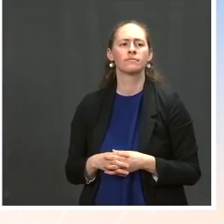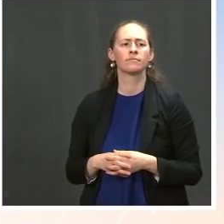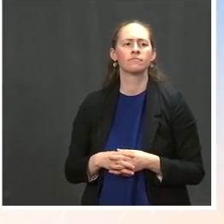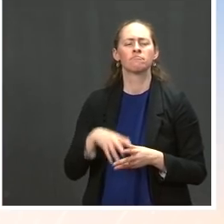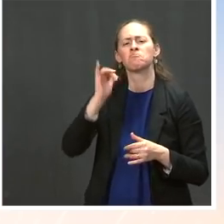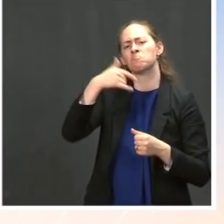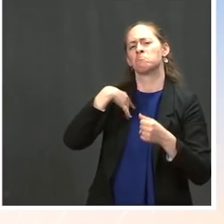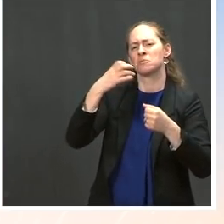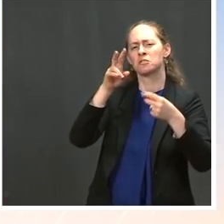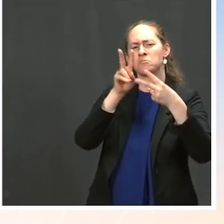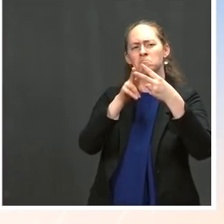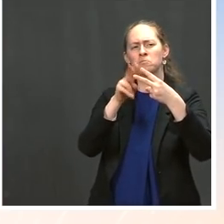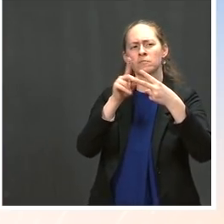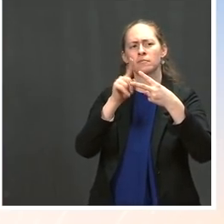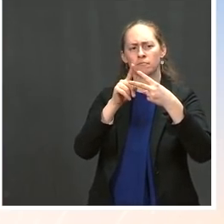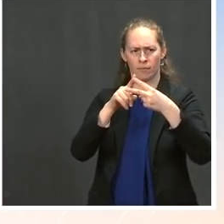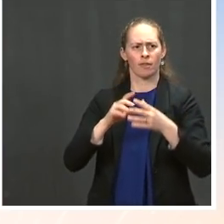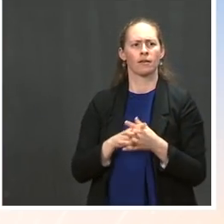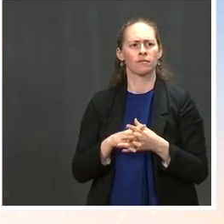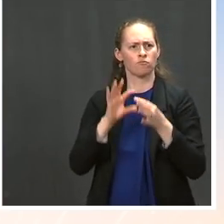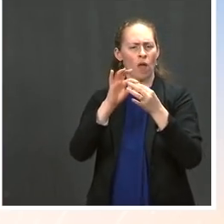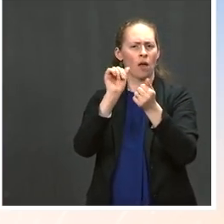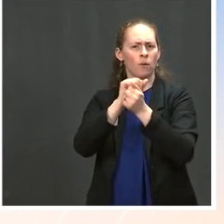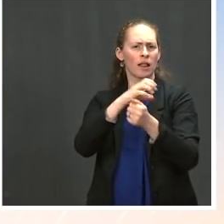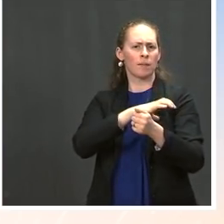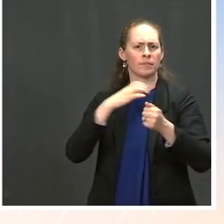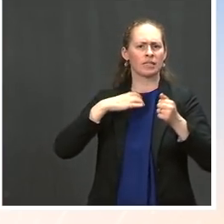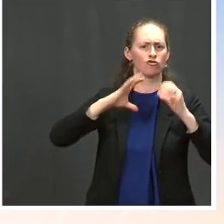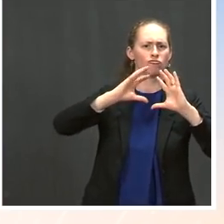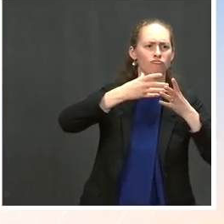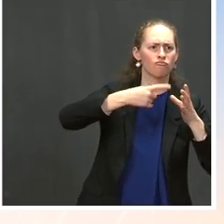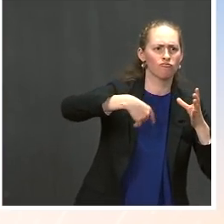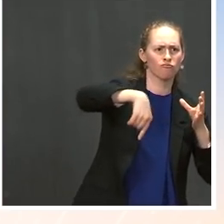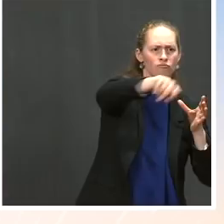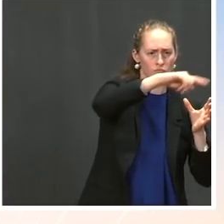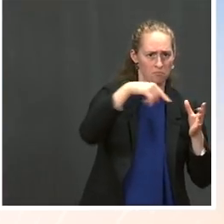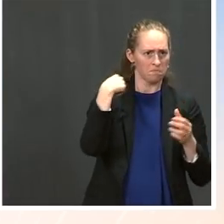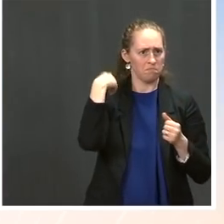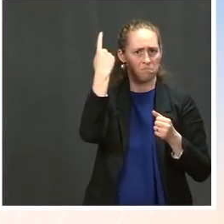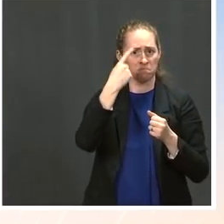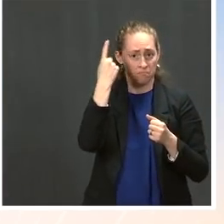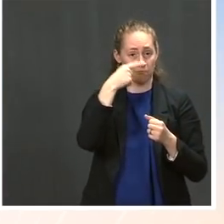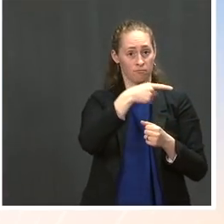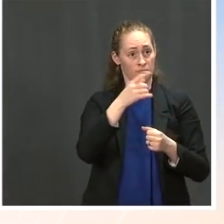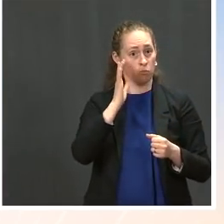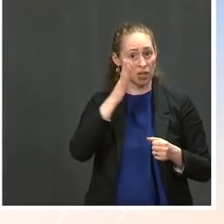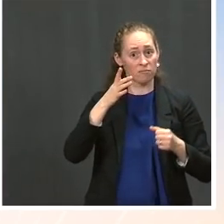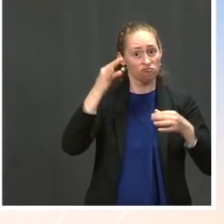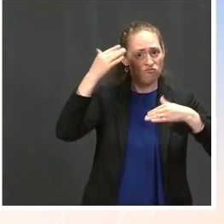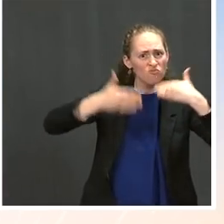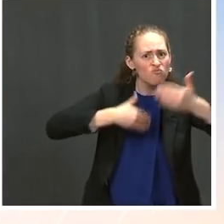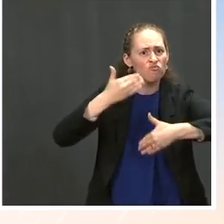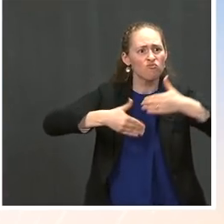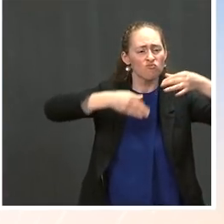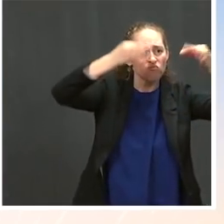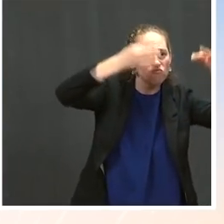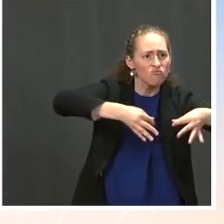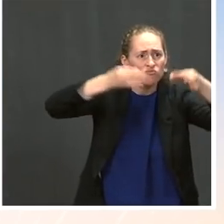about the commission -- >> Ms. Psaki: Yeah. The Press: -- it is my understanding that the commission has actively decided not to make any specific recommendations